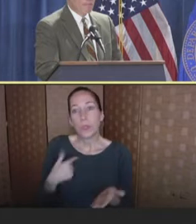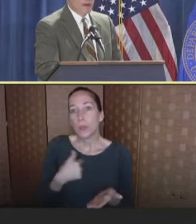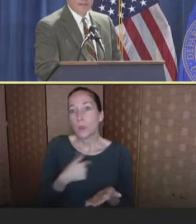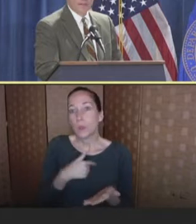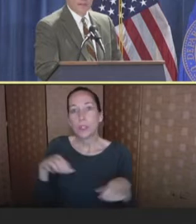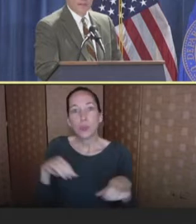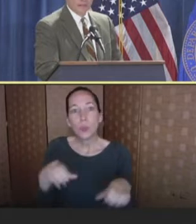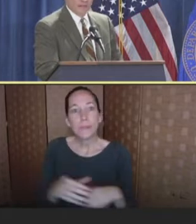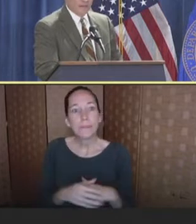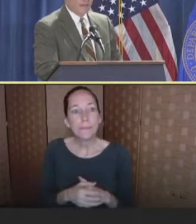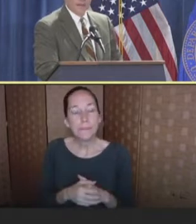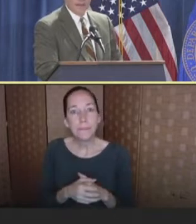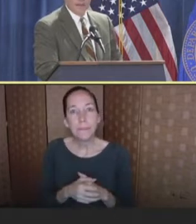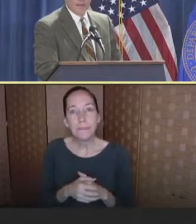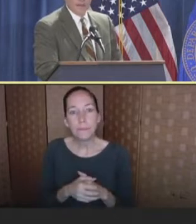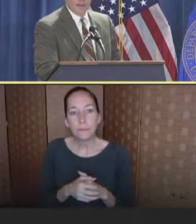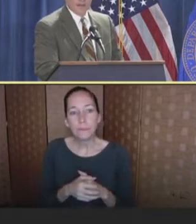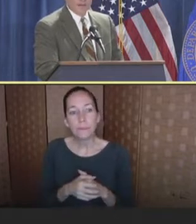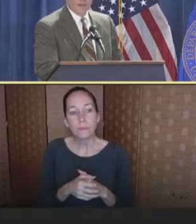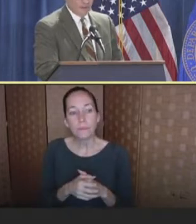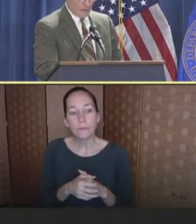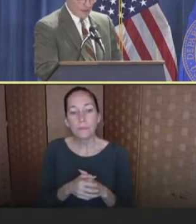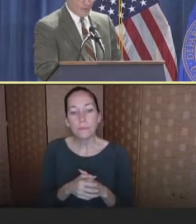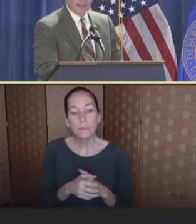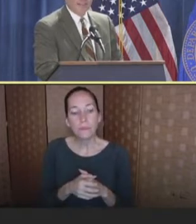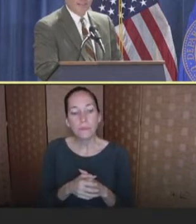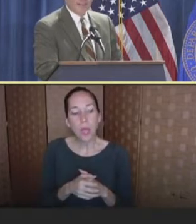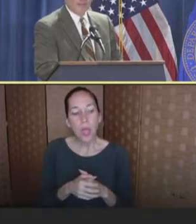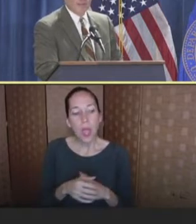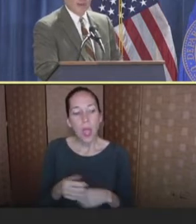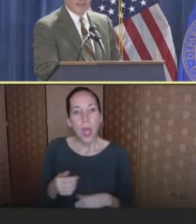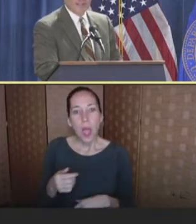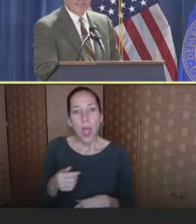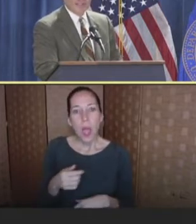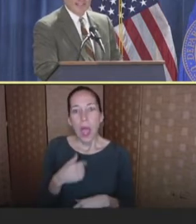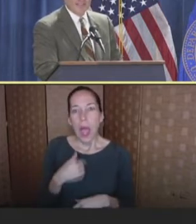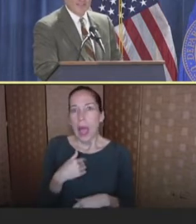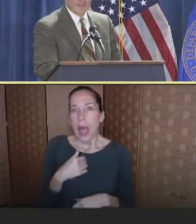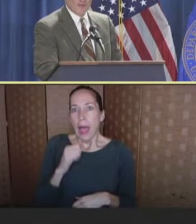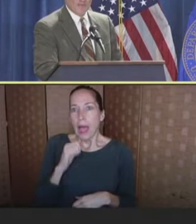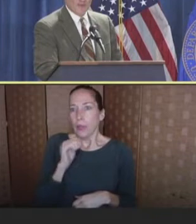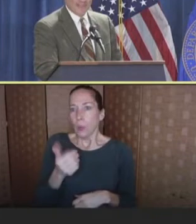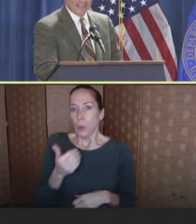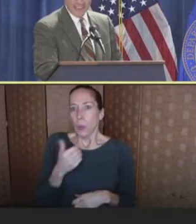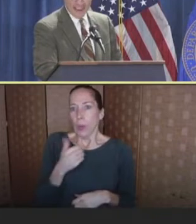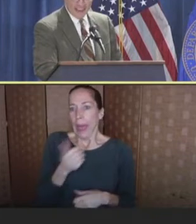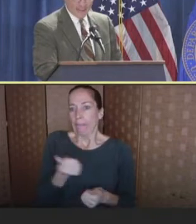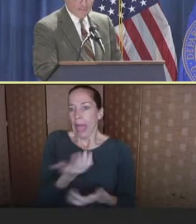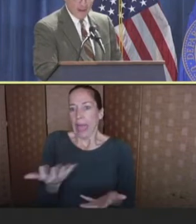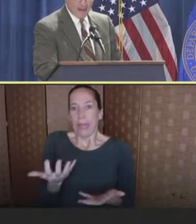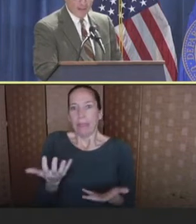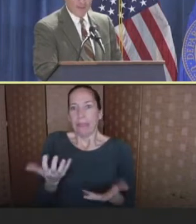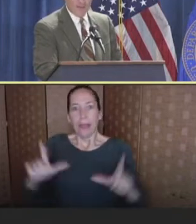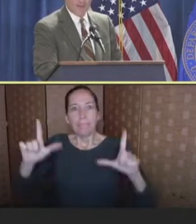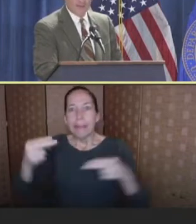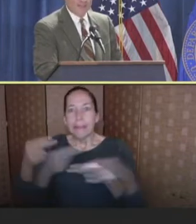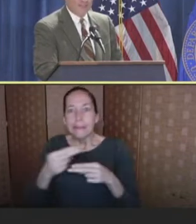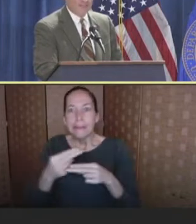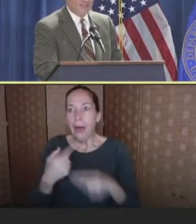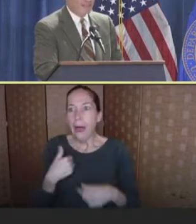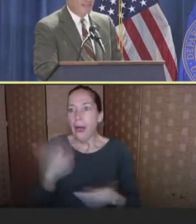I think -- I don't have anything up here where I can see this, so I'm going to ask Ann and